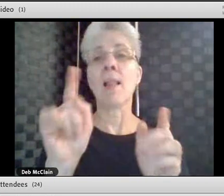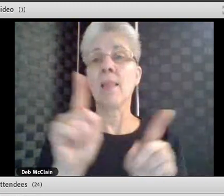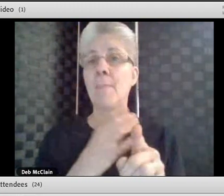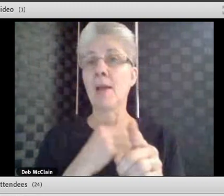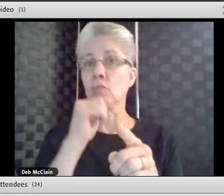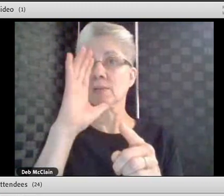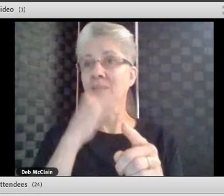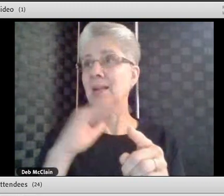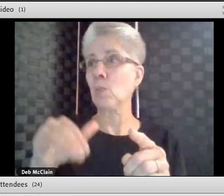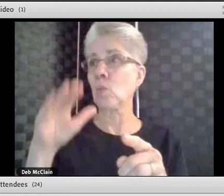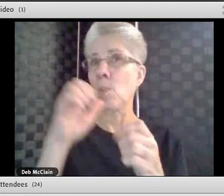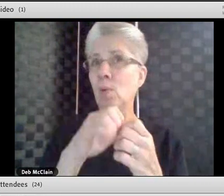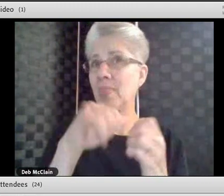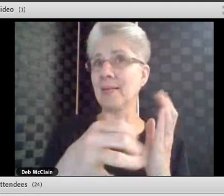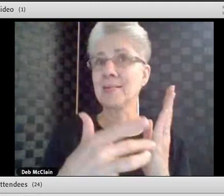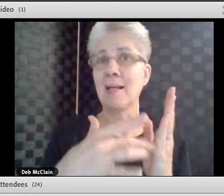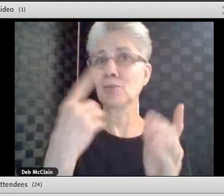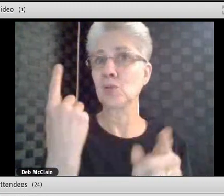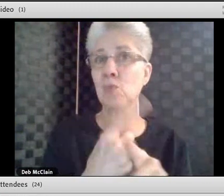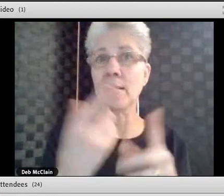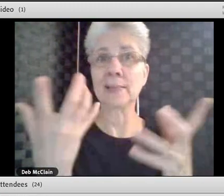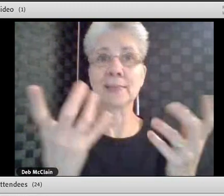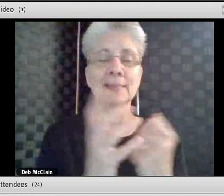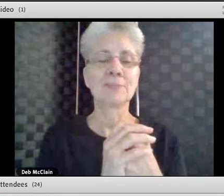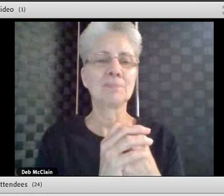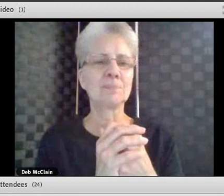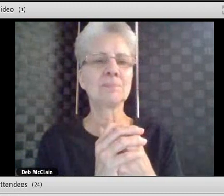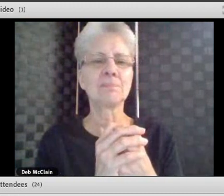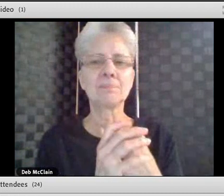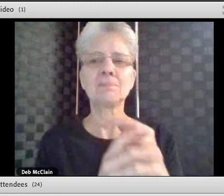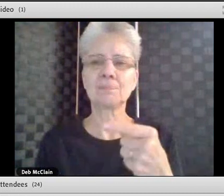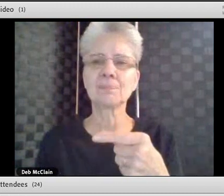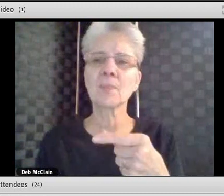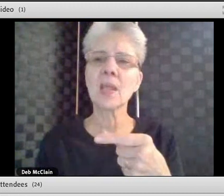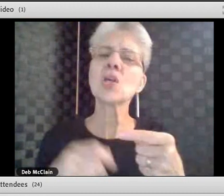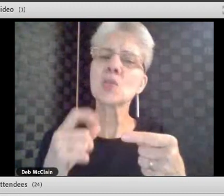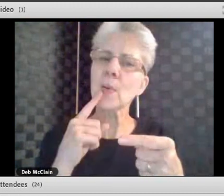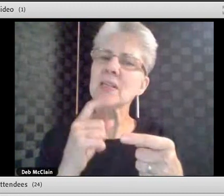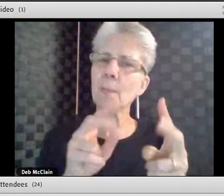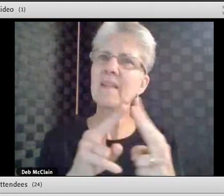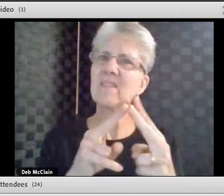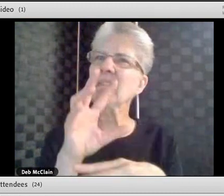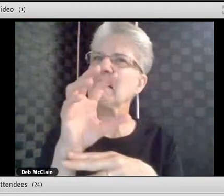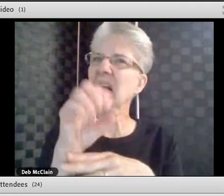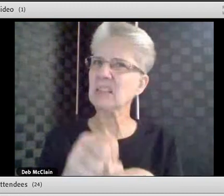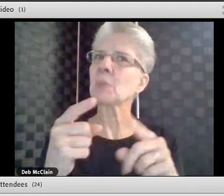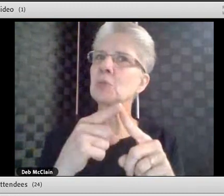And also, you know, like, my grandson, he's going to grow up with this technology, right?